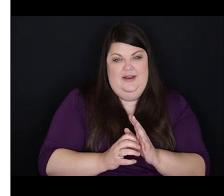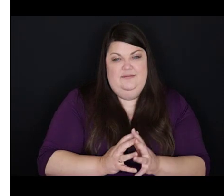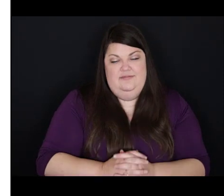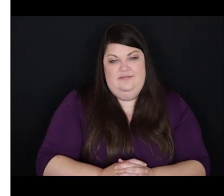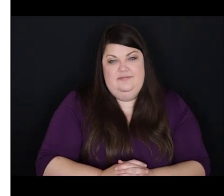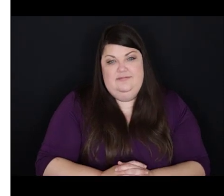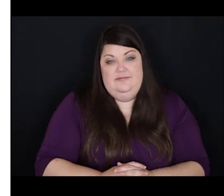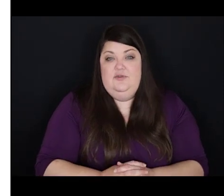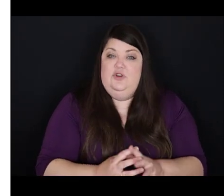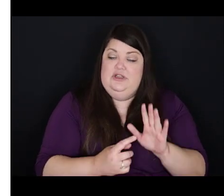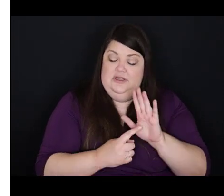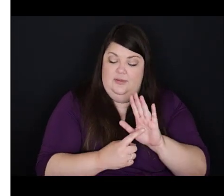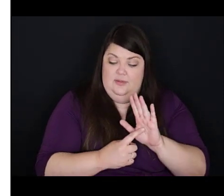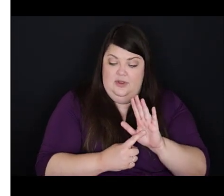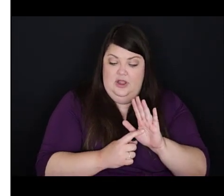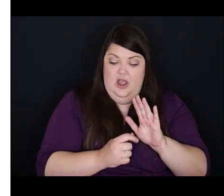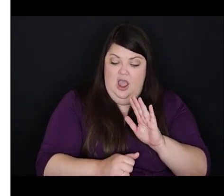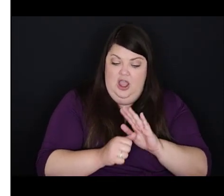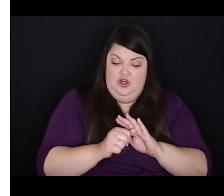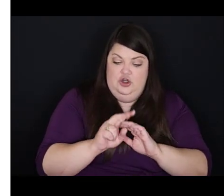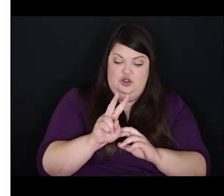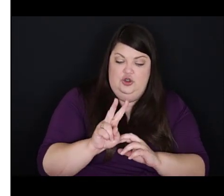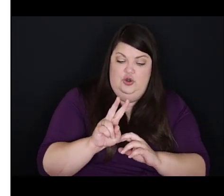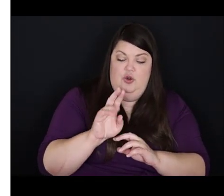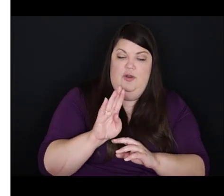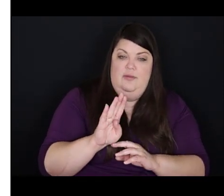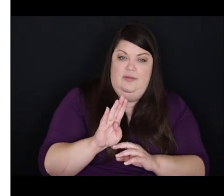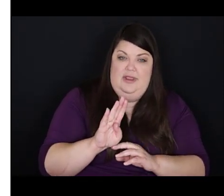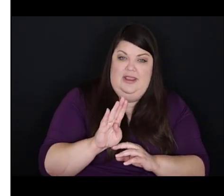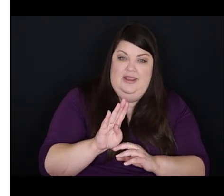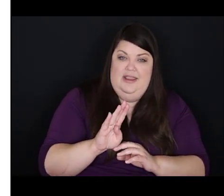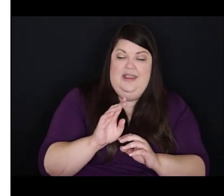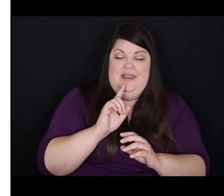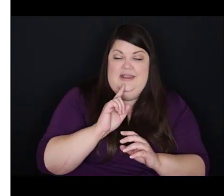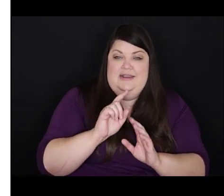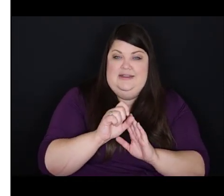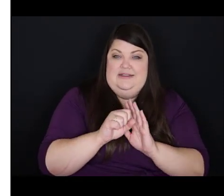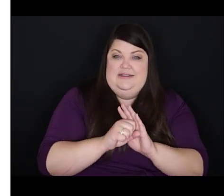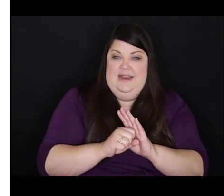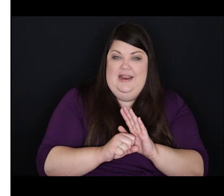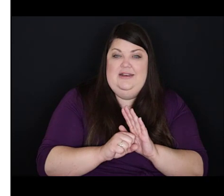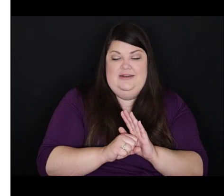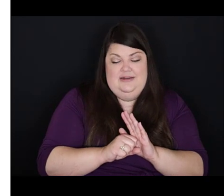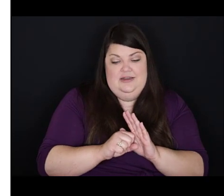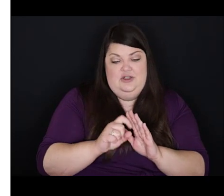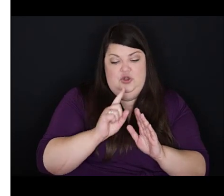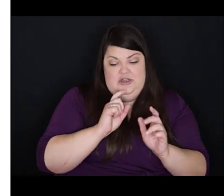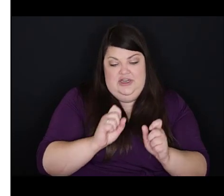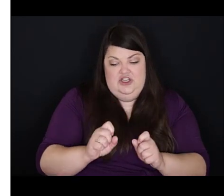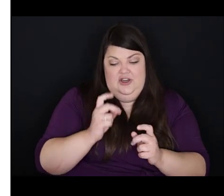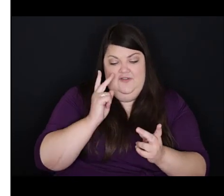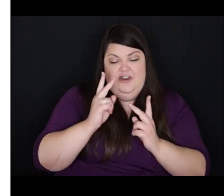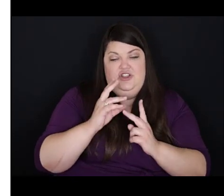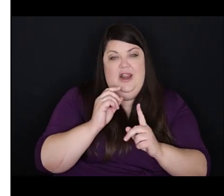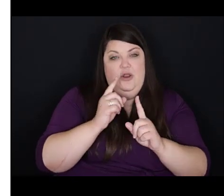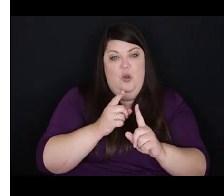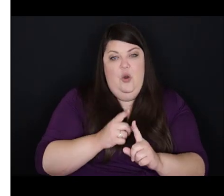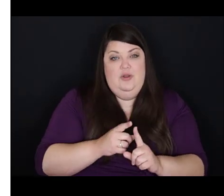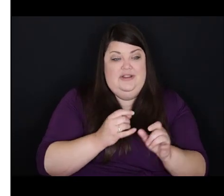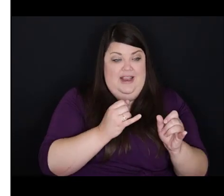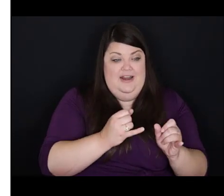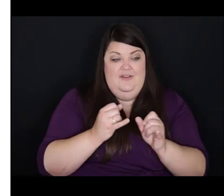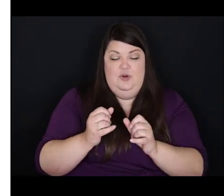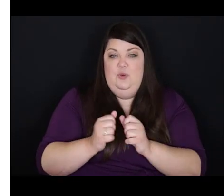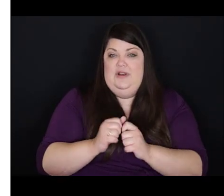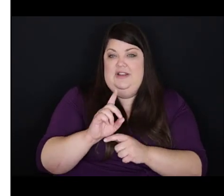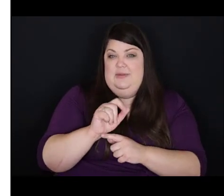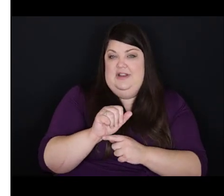For instance, under II. b. State Strategic Vision and Goals, individuals with disabilities and how